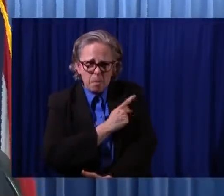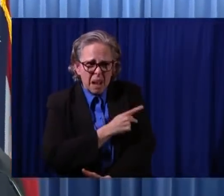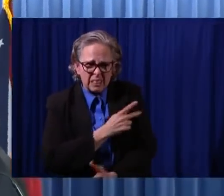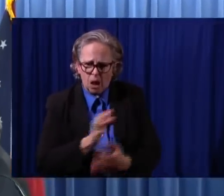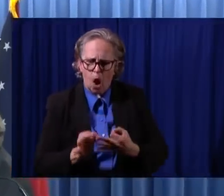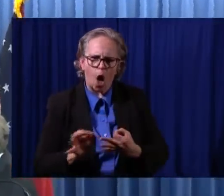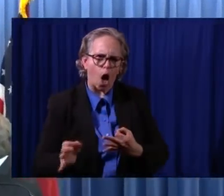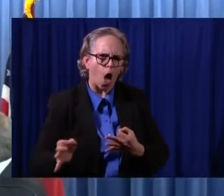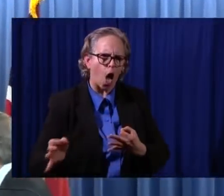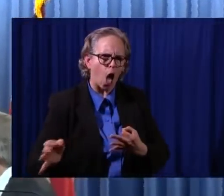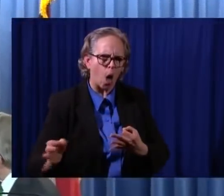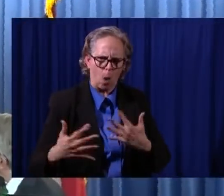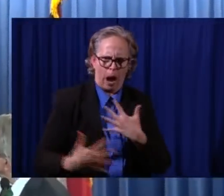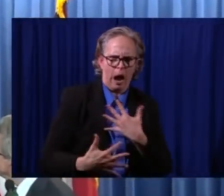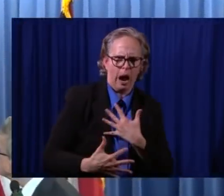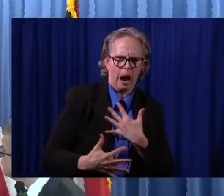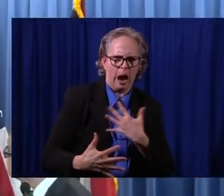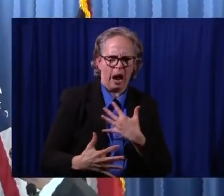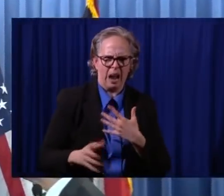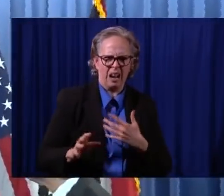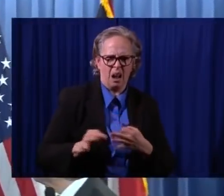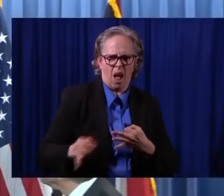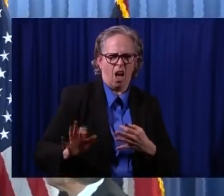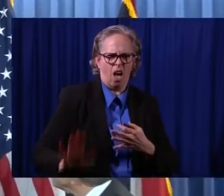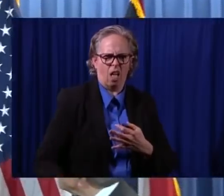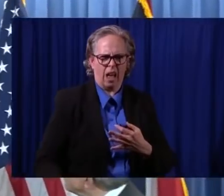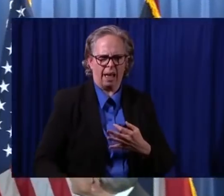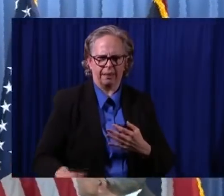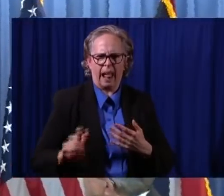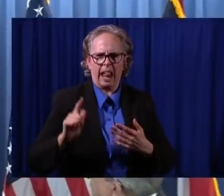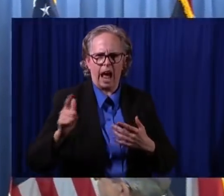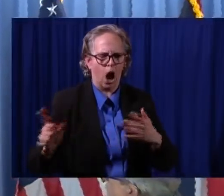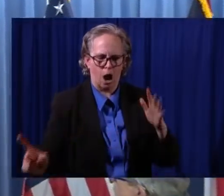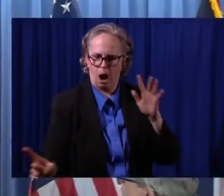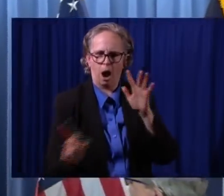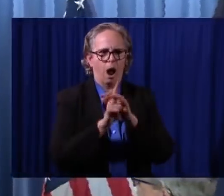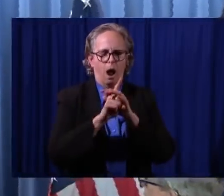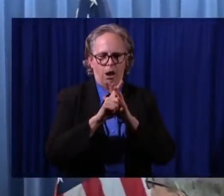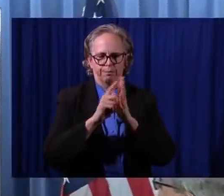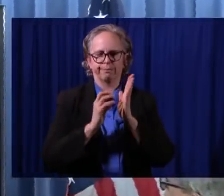ABSOLUTELY ESSENTIAL FOR US TO BE ABLE TO DETECT DISEASES IN